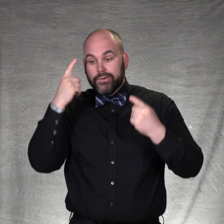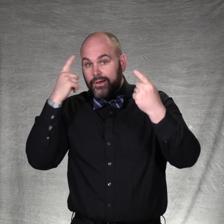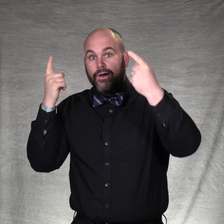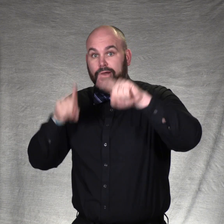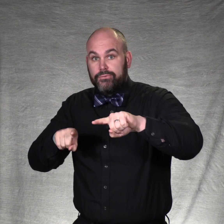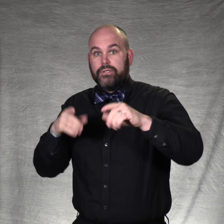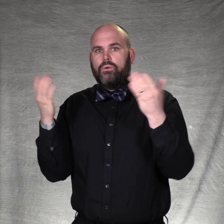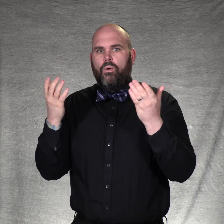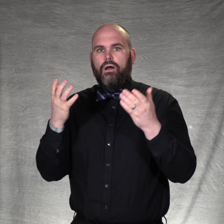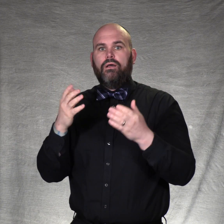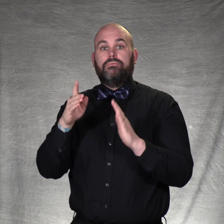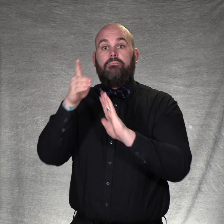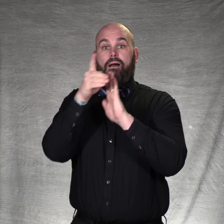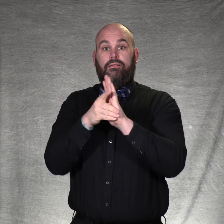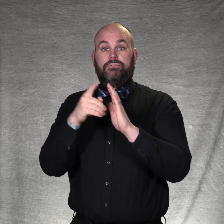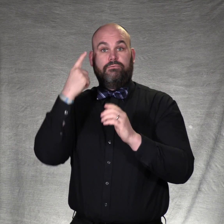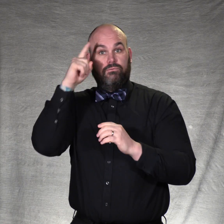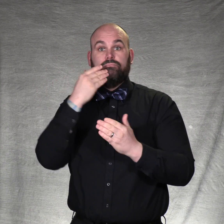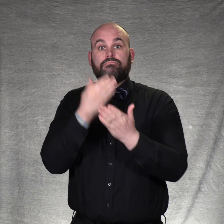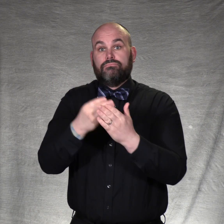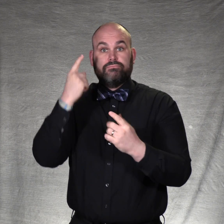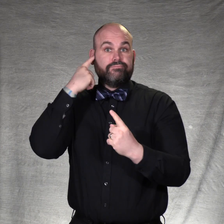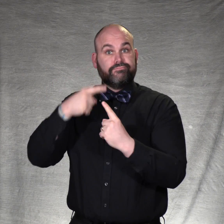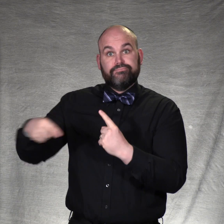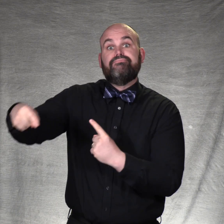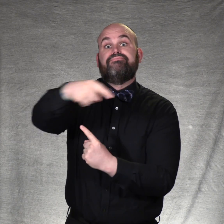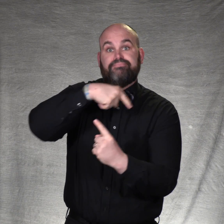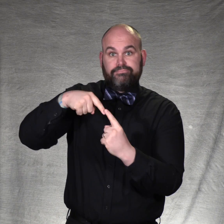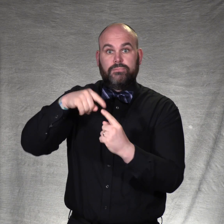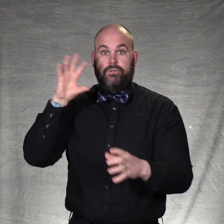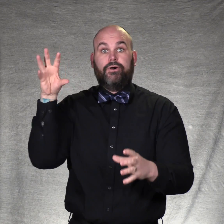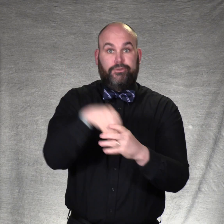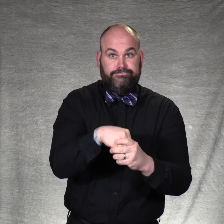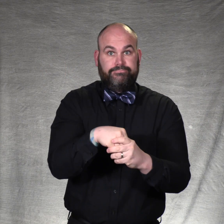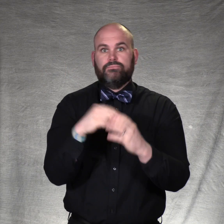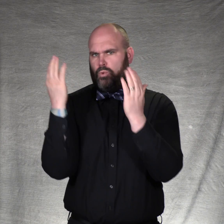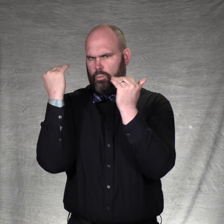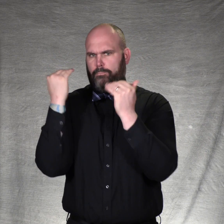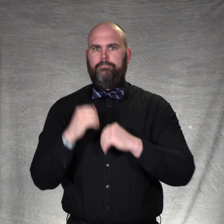agree to also include the policy for good acoustics and hearing loops.